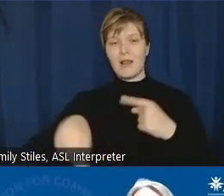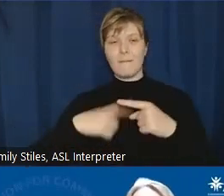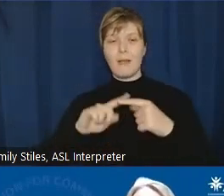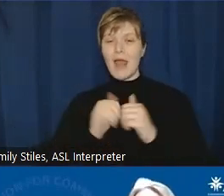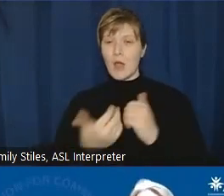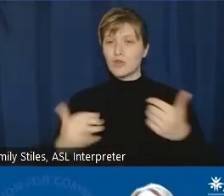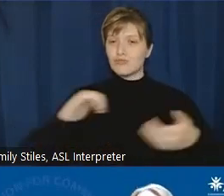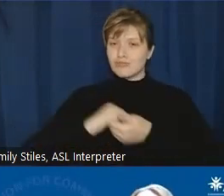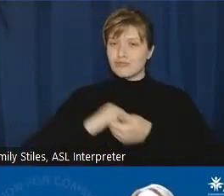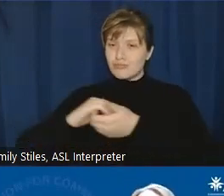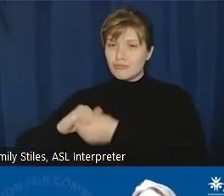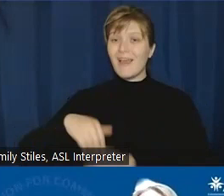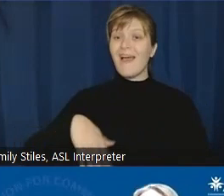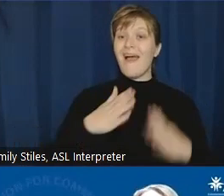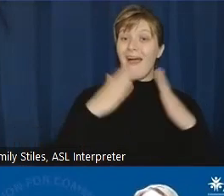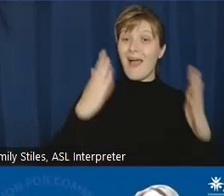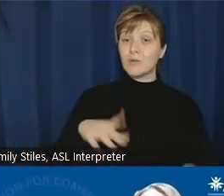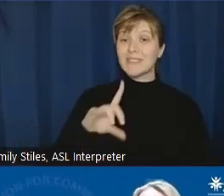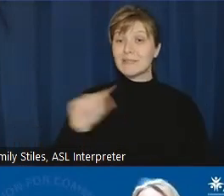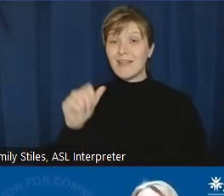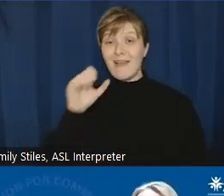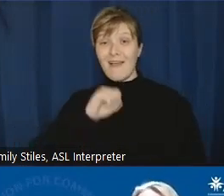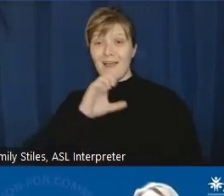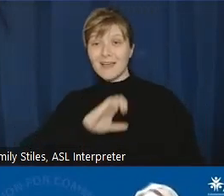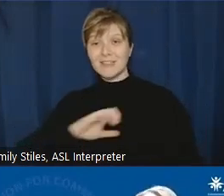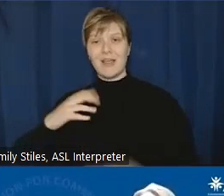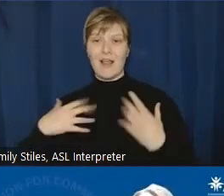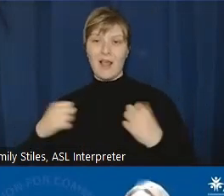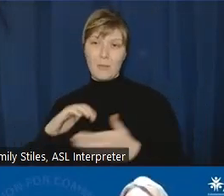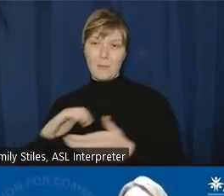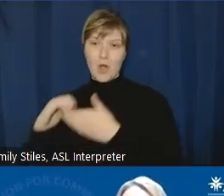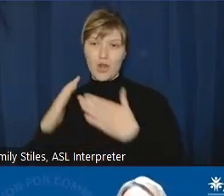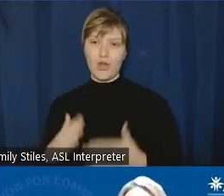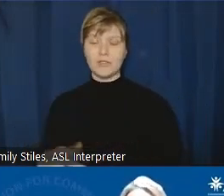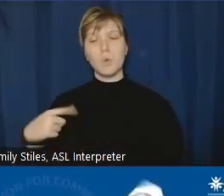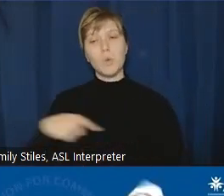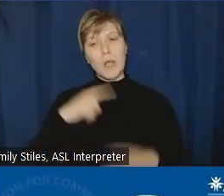and health partners. We hope that through the discussion you’ve gained some insight into ways